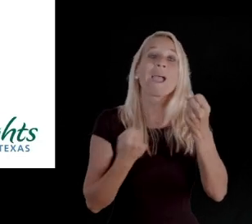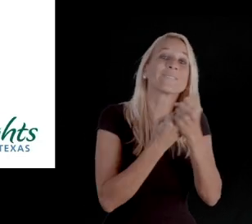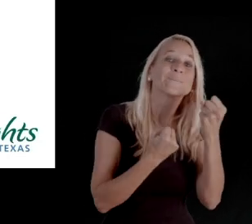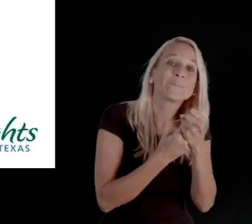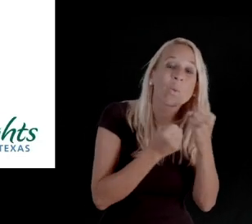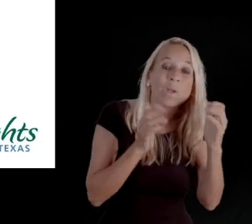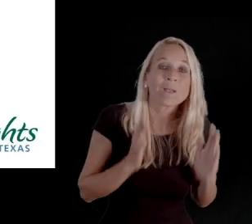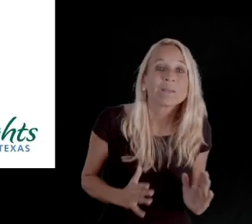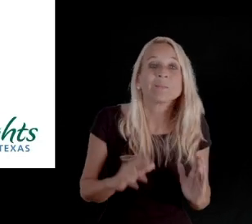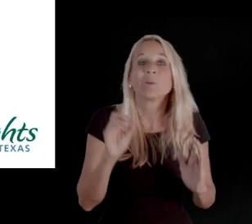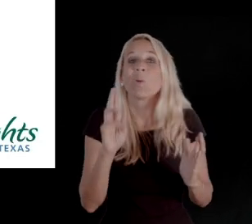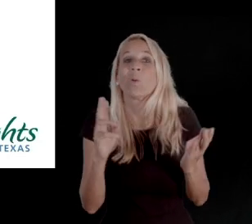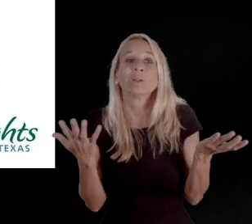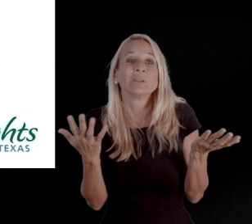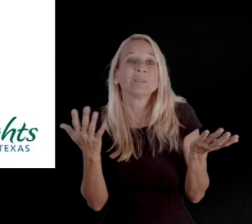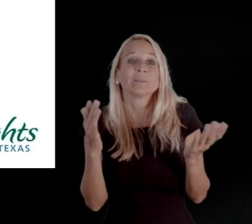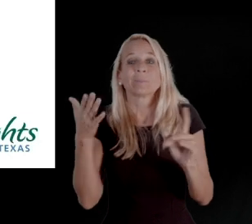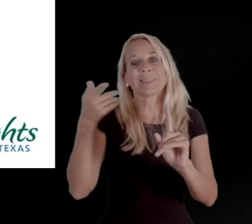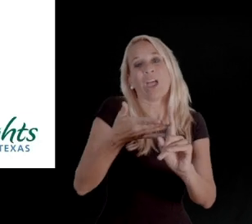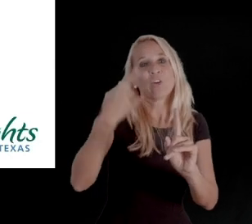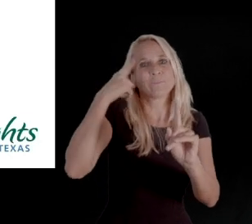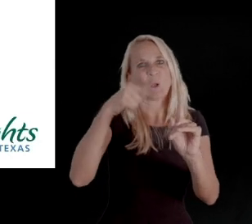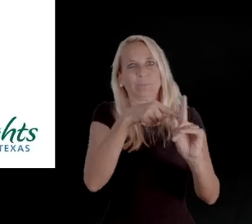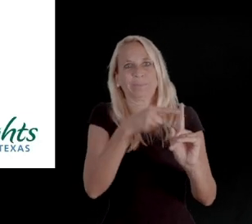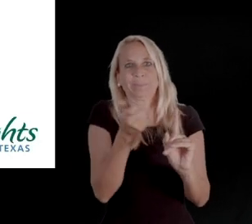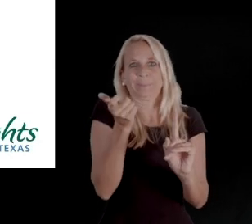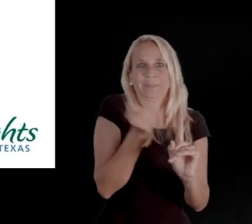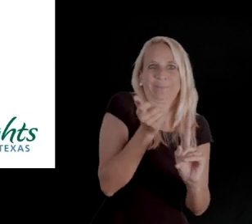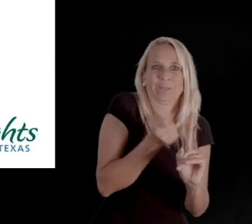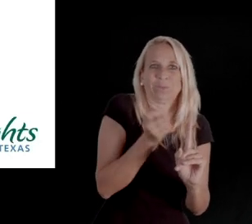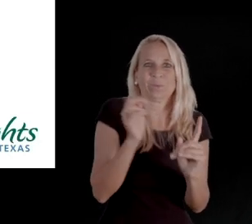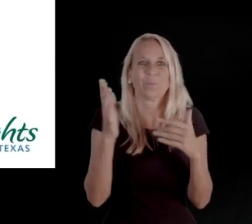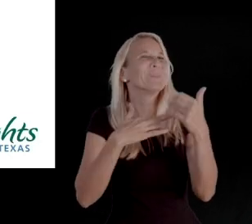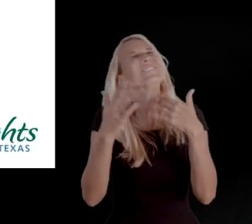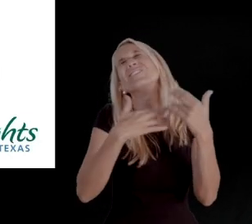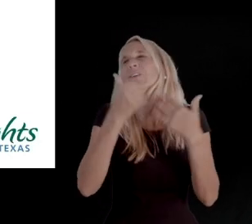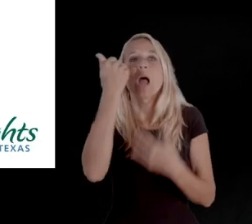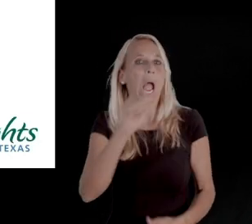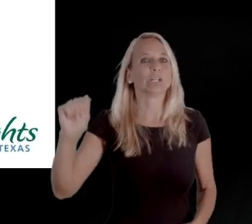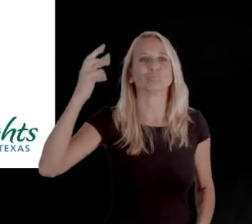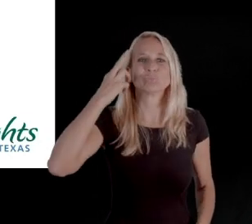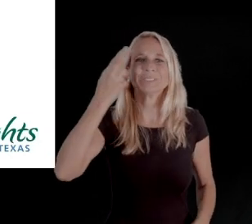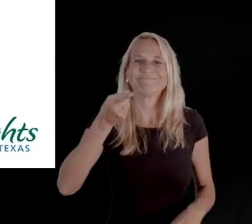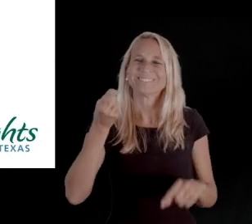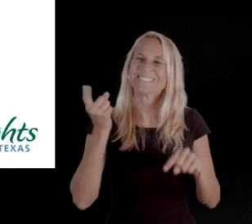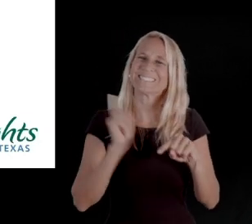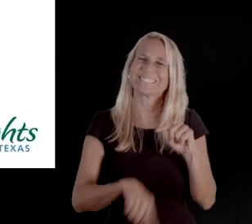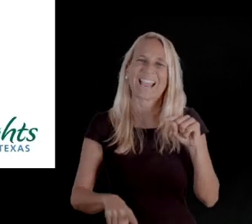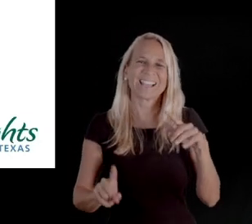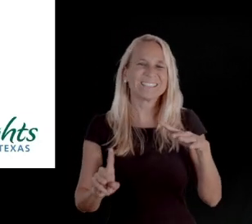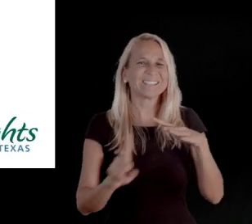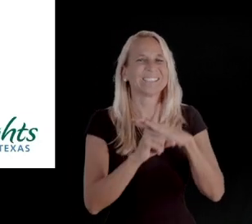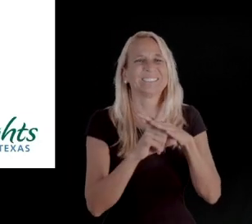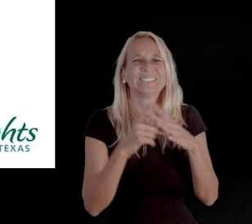being there for the person that is the beneficiary, if you can't for whatever reason be there and they want you